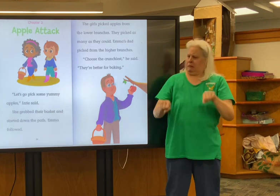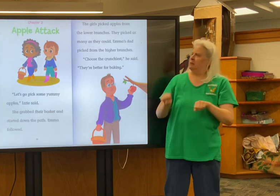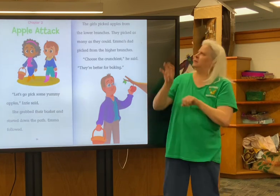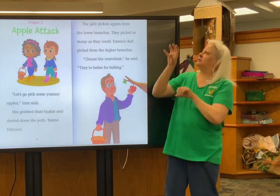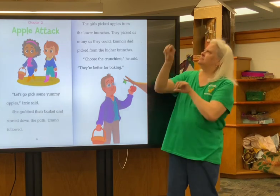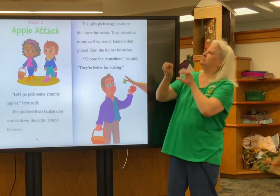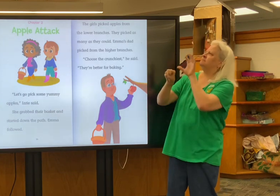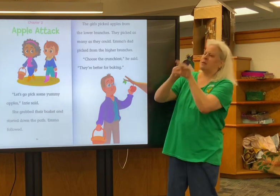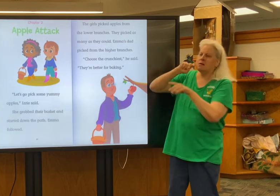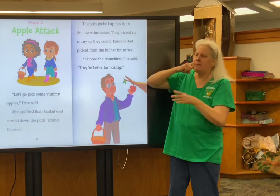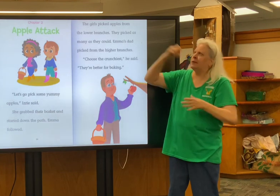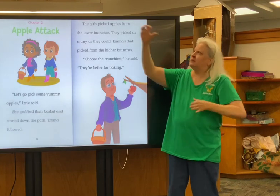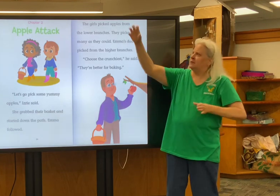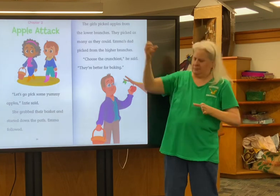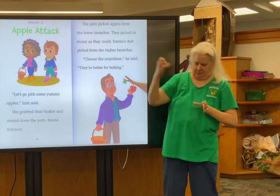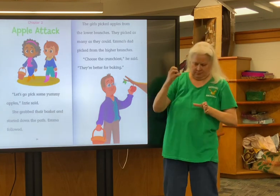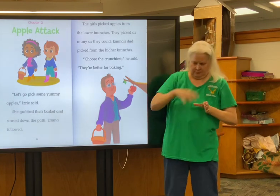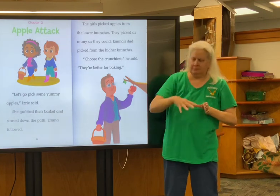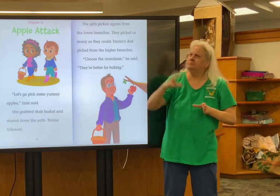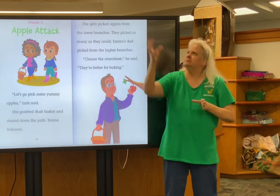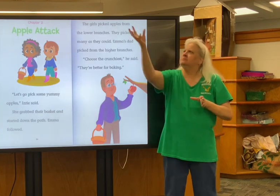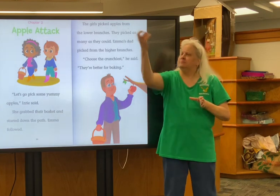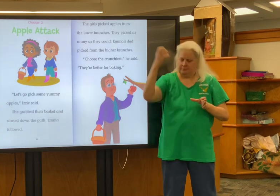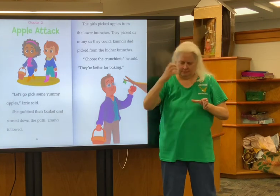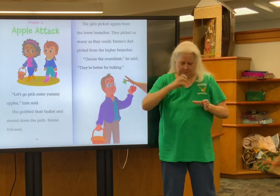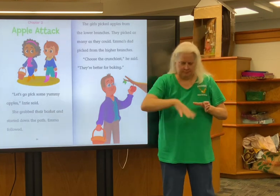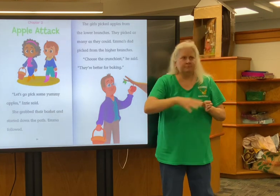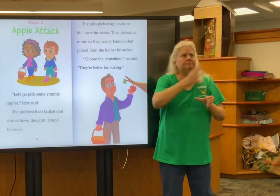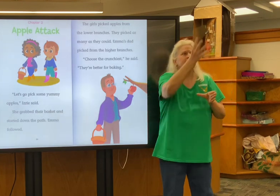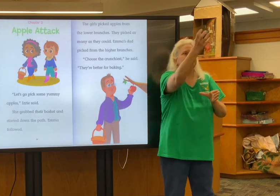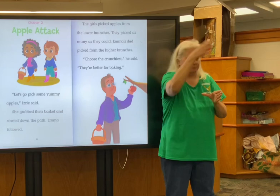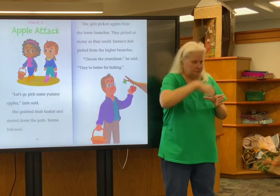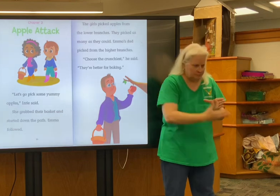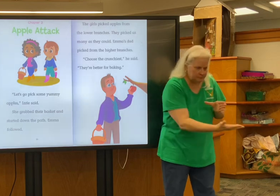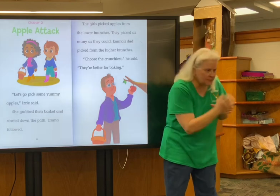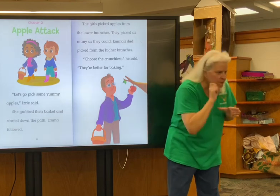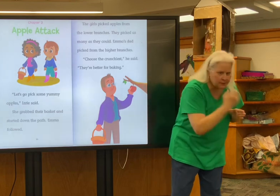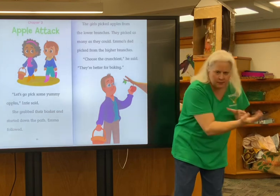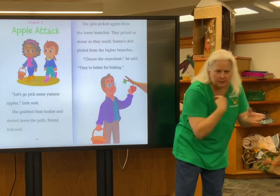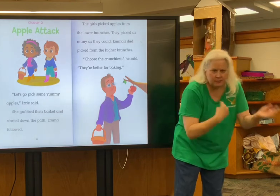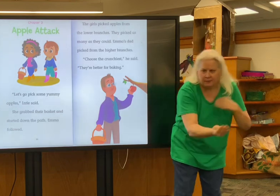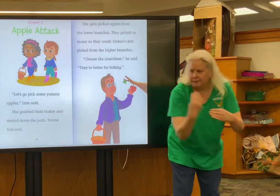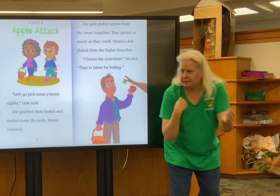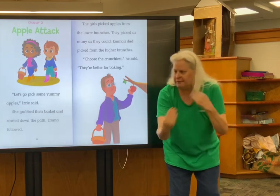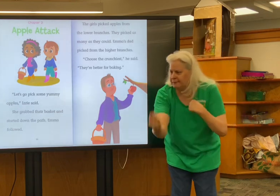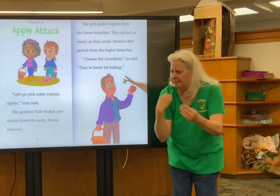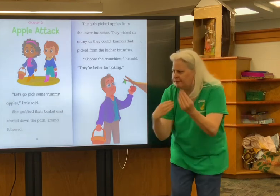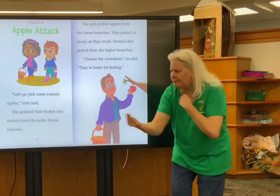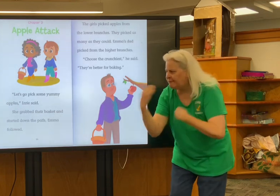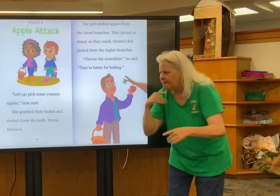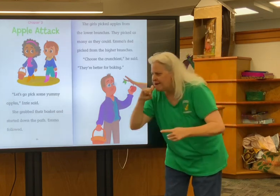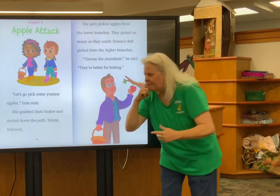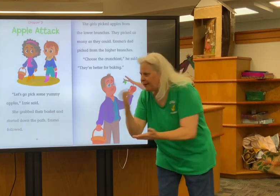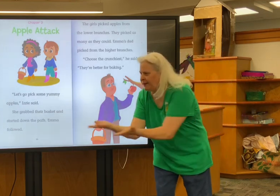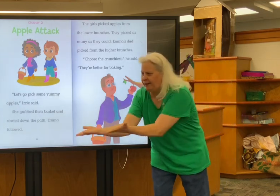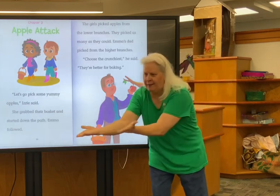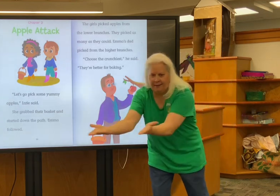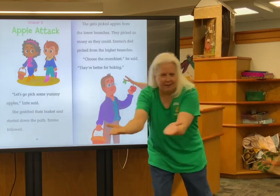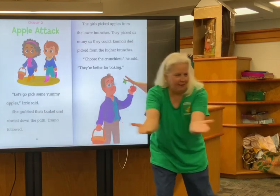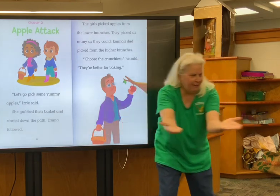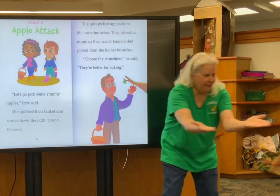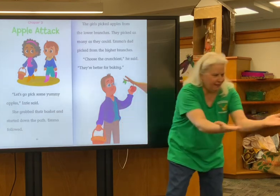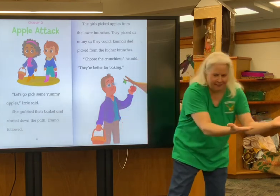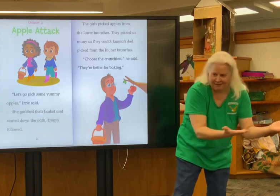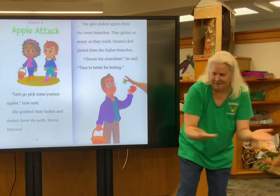The girls picked apples from the lower branches. They picked as many as they could.